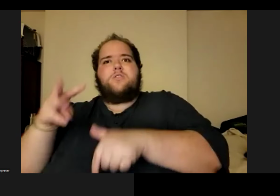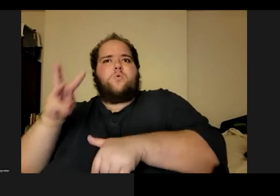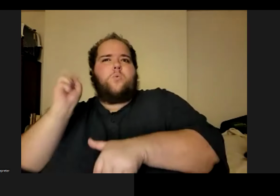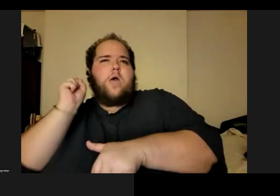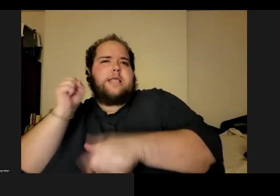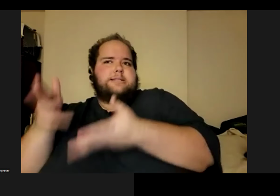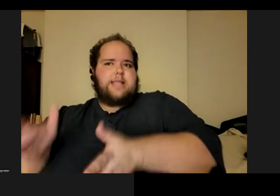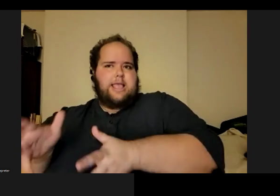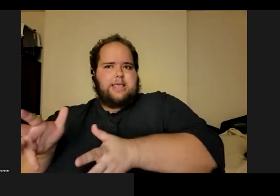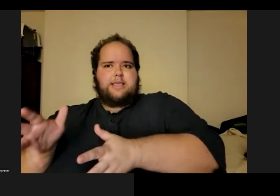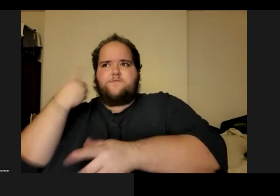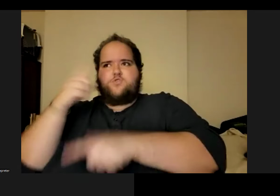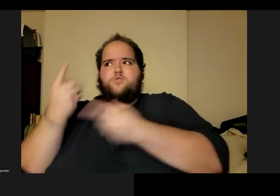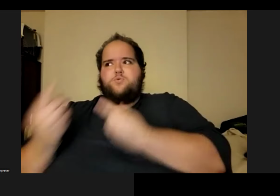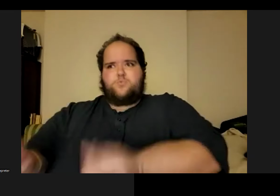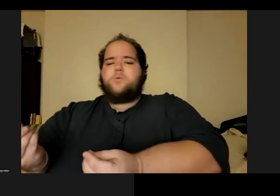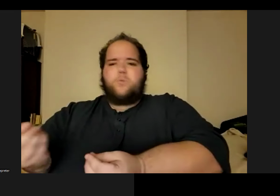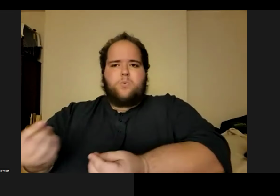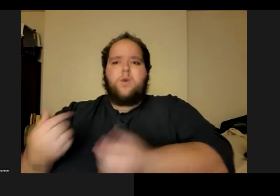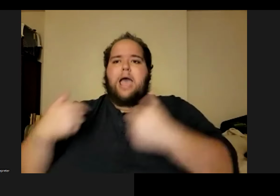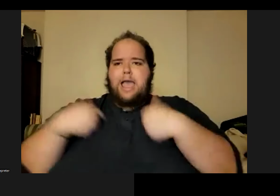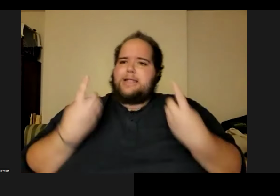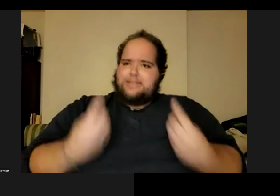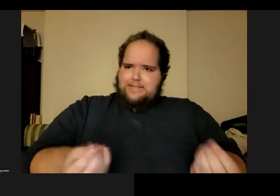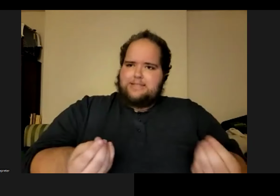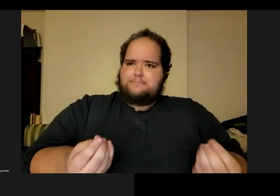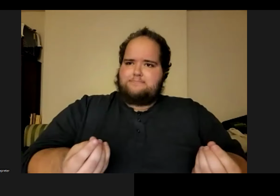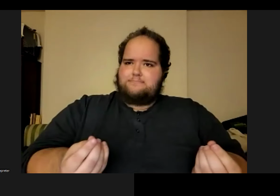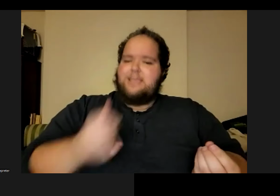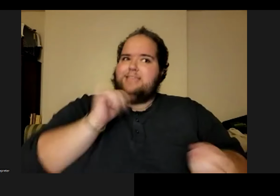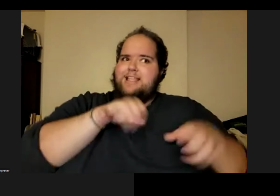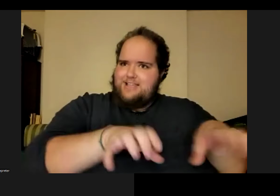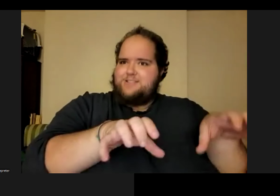you don't write like that you say I did this.